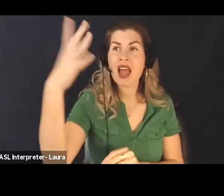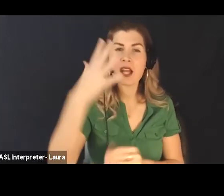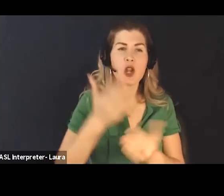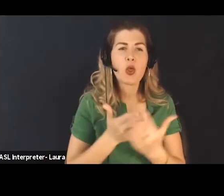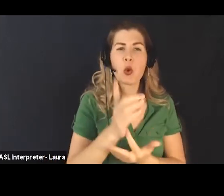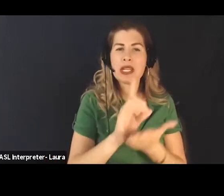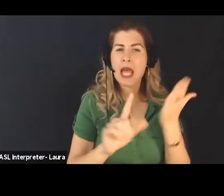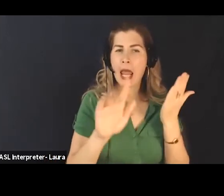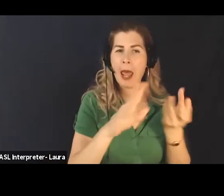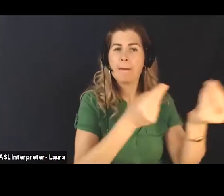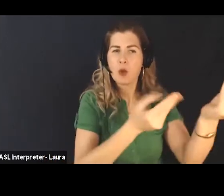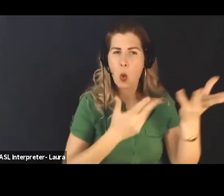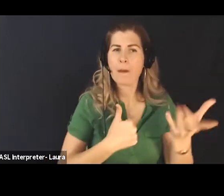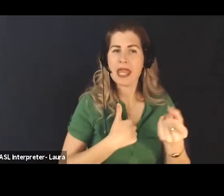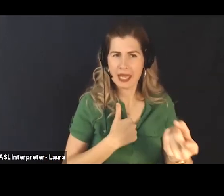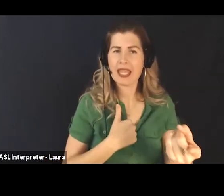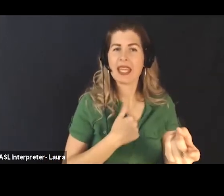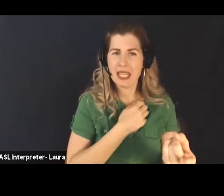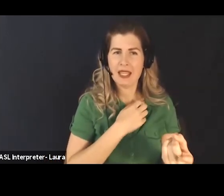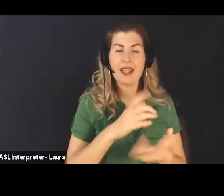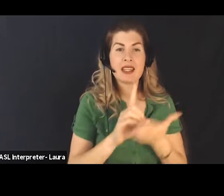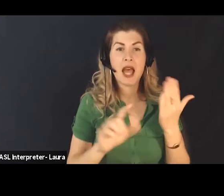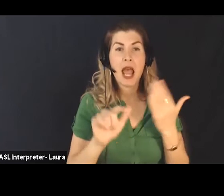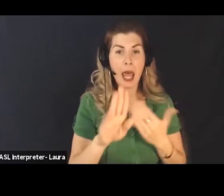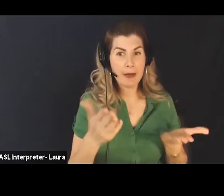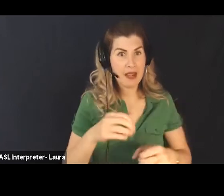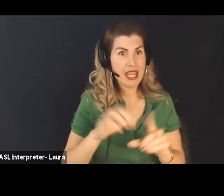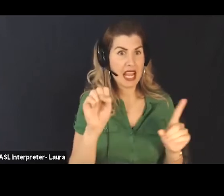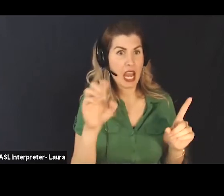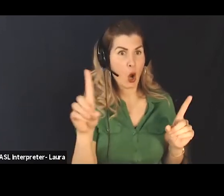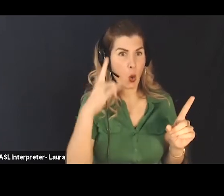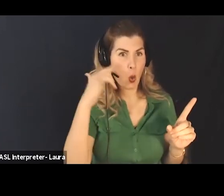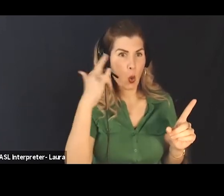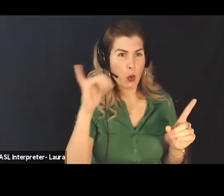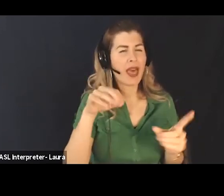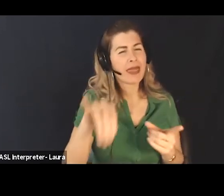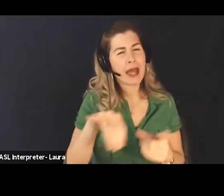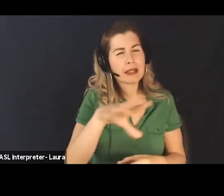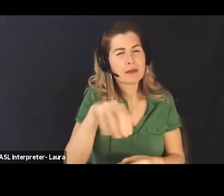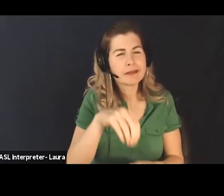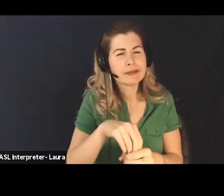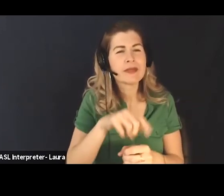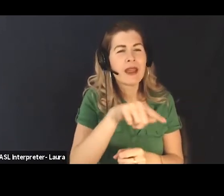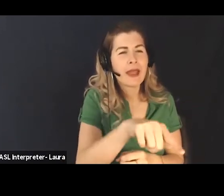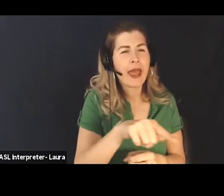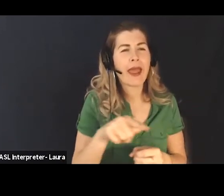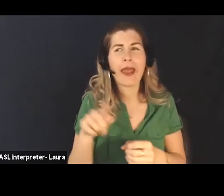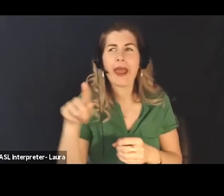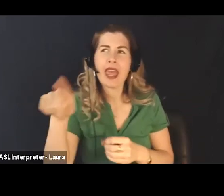Because the Design Lab at San Diego was in the circuit of kind of city power that was trying to cultivate these cool apps that would give